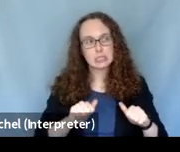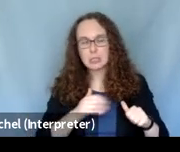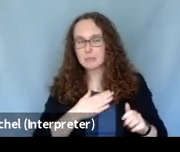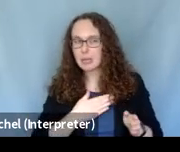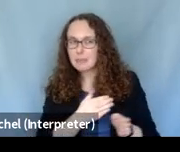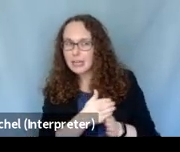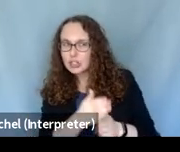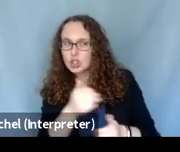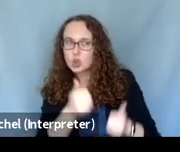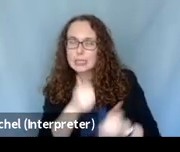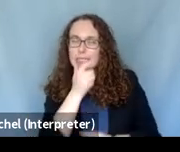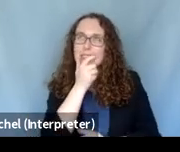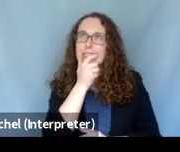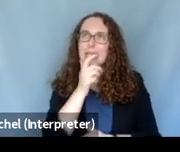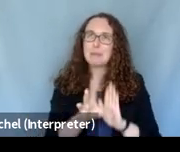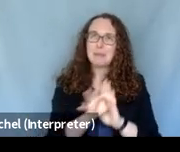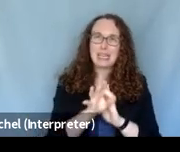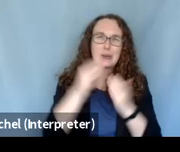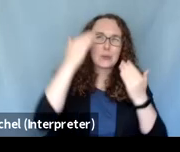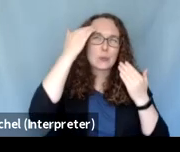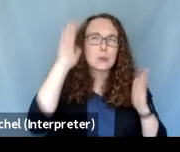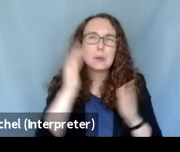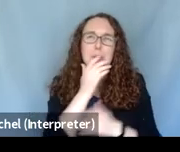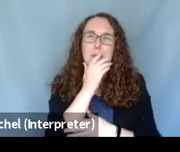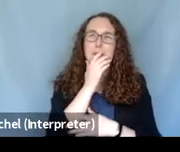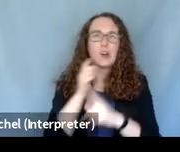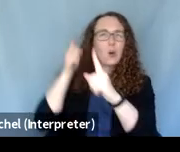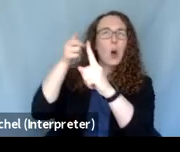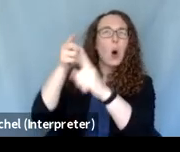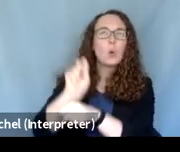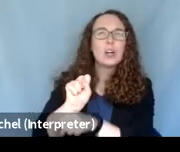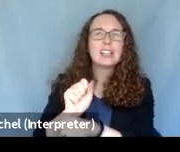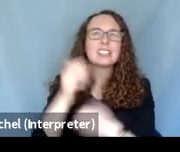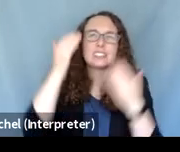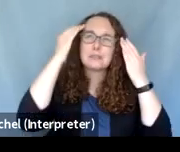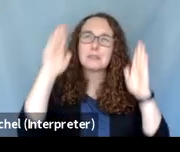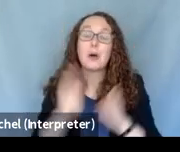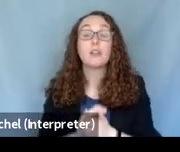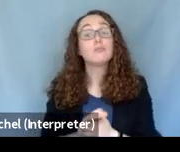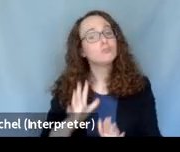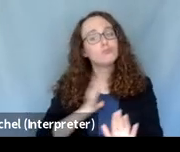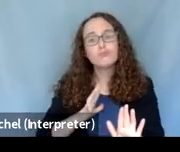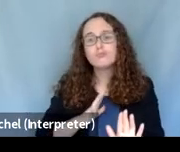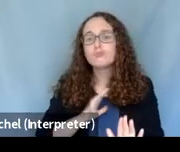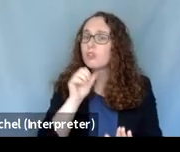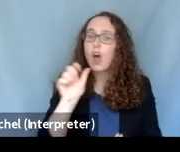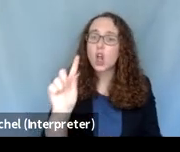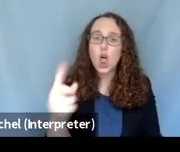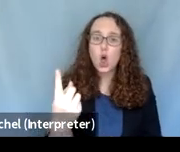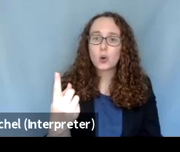You might not be certain about what career path you want to take and you're not alone. I want to reassure you, you're not alone.